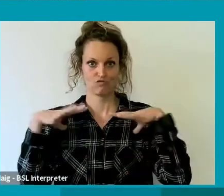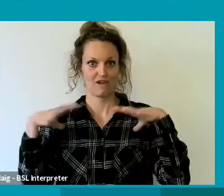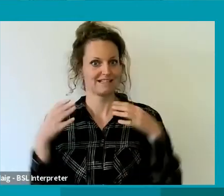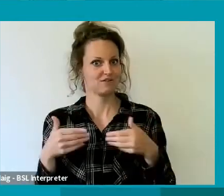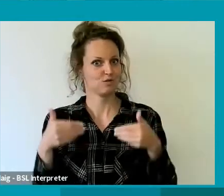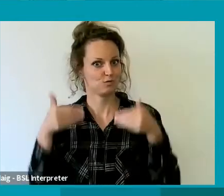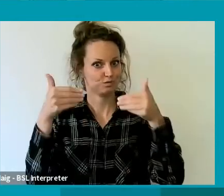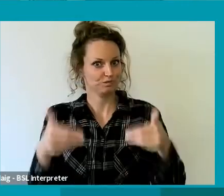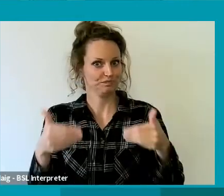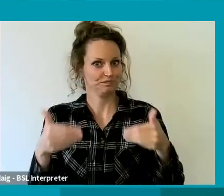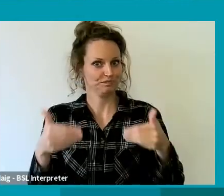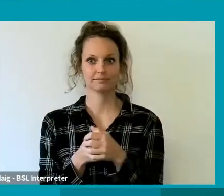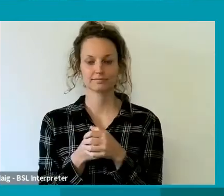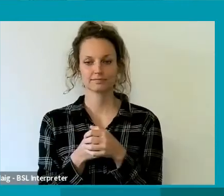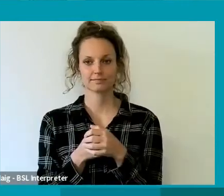OK, so let's get started.